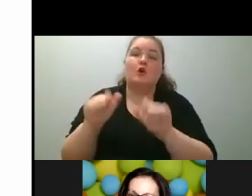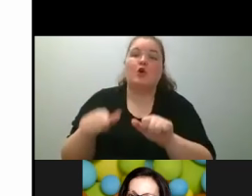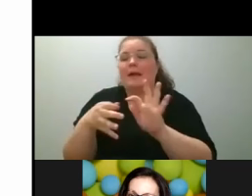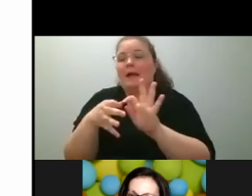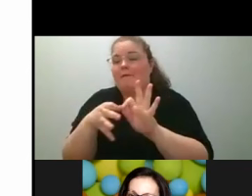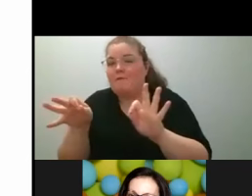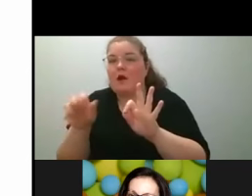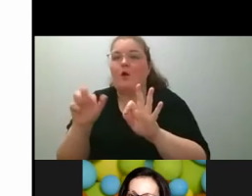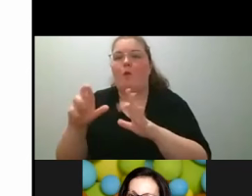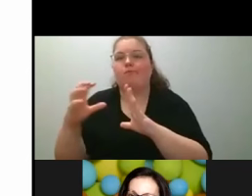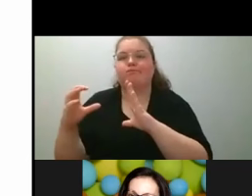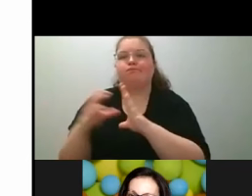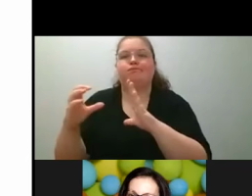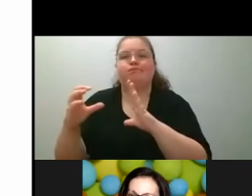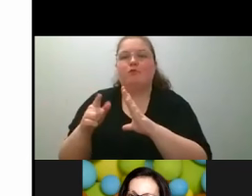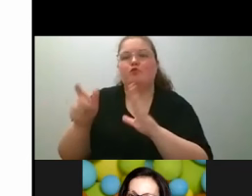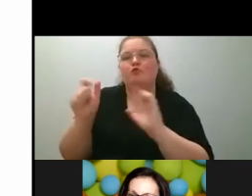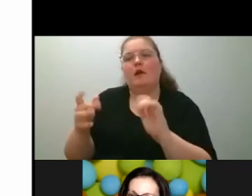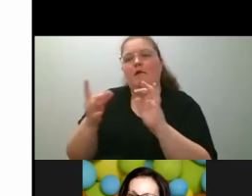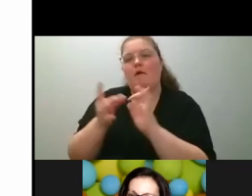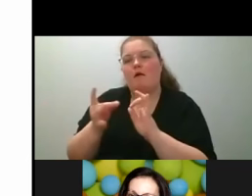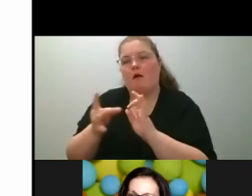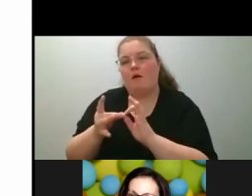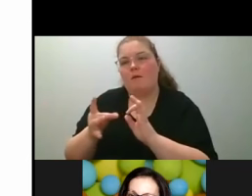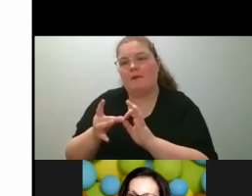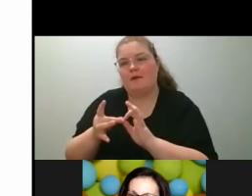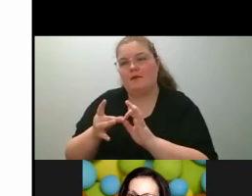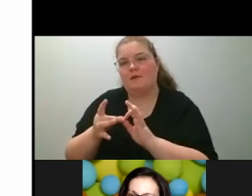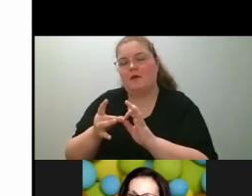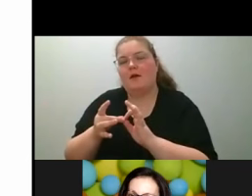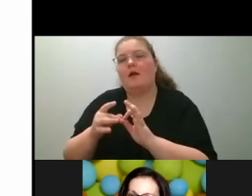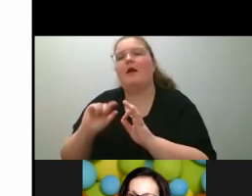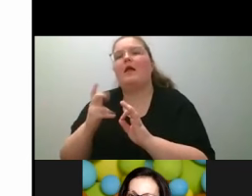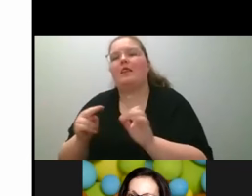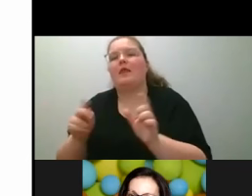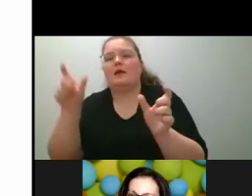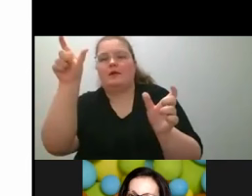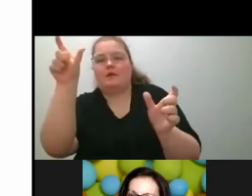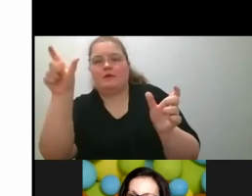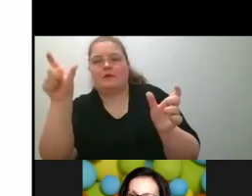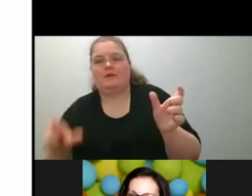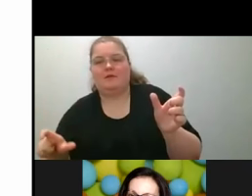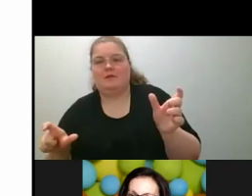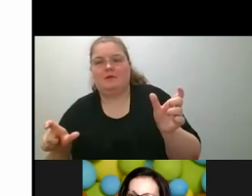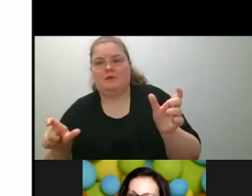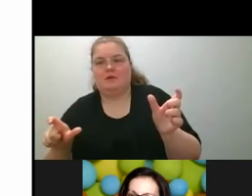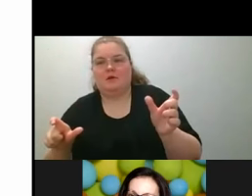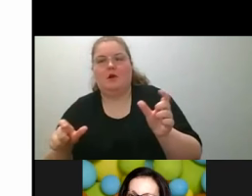that you are providing commentary for in one column and then adding a second column to include your feedback.